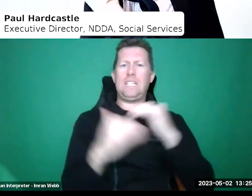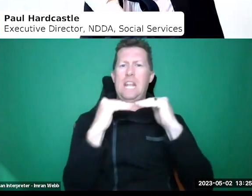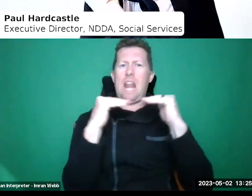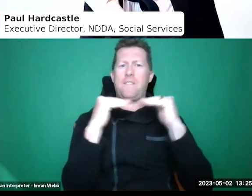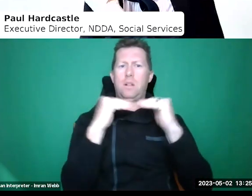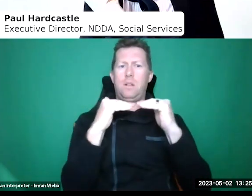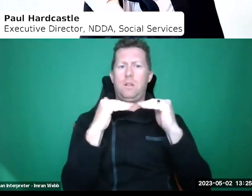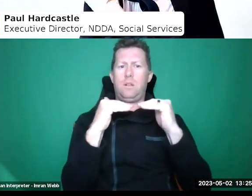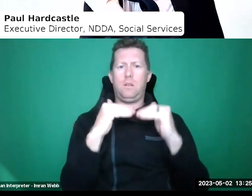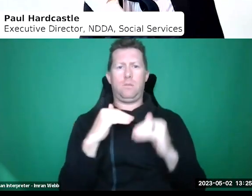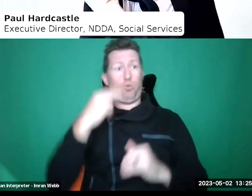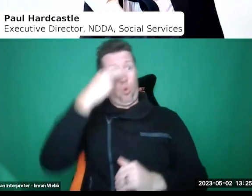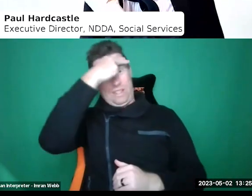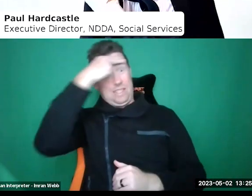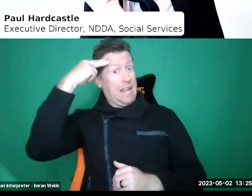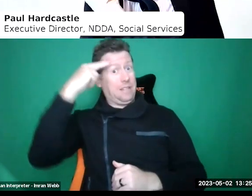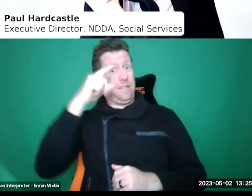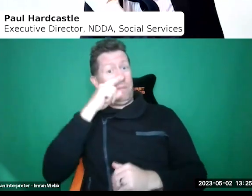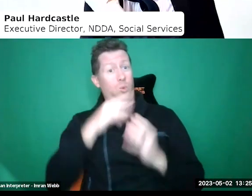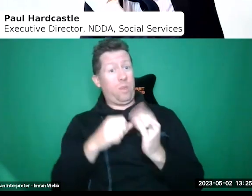with disability?